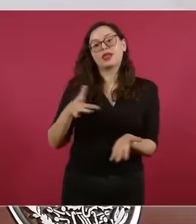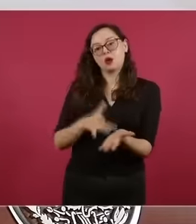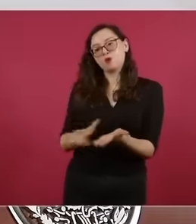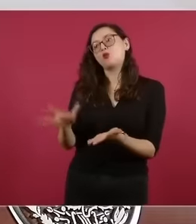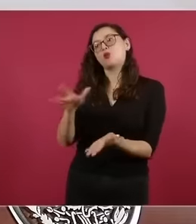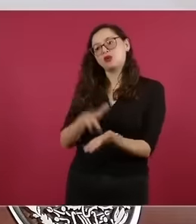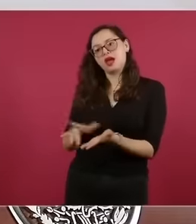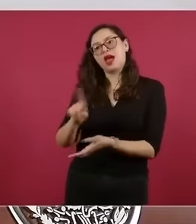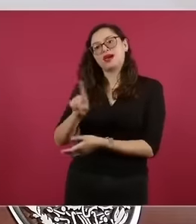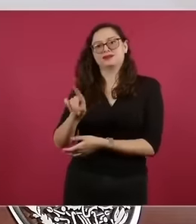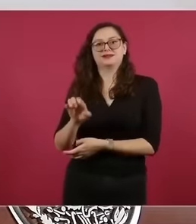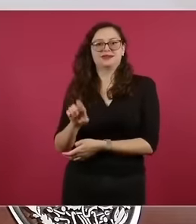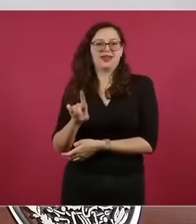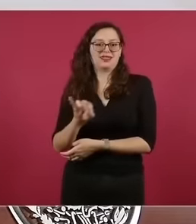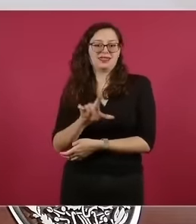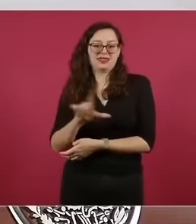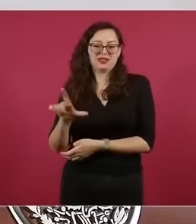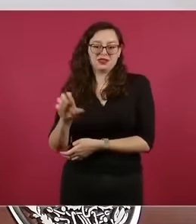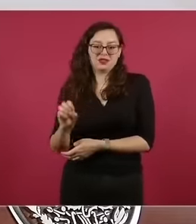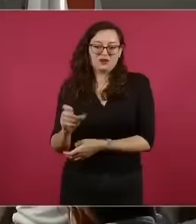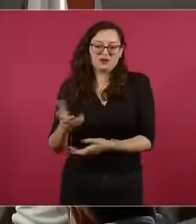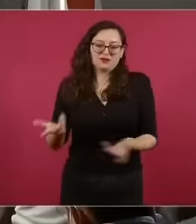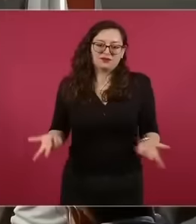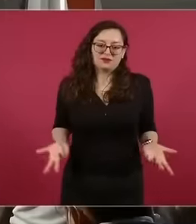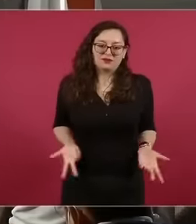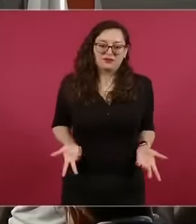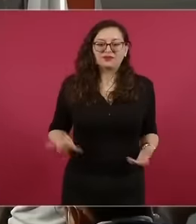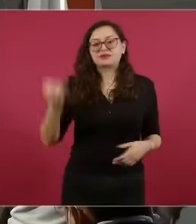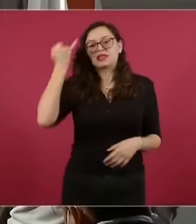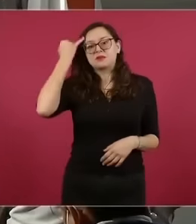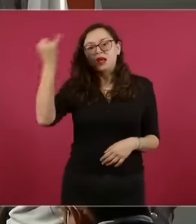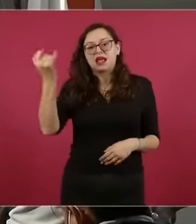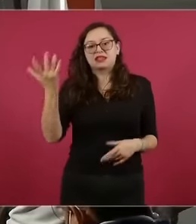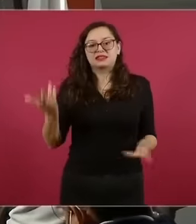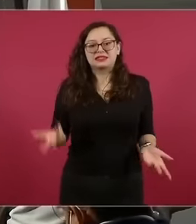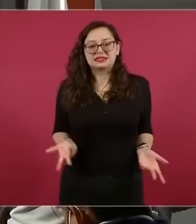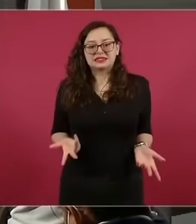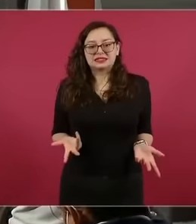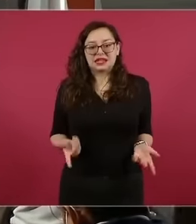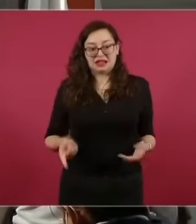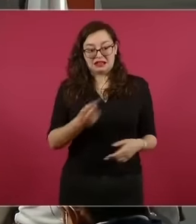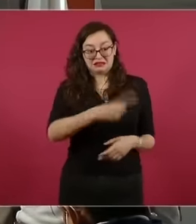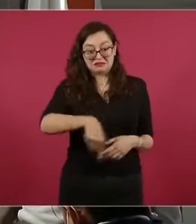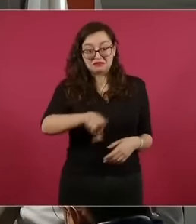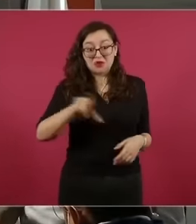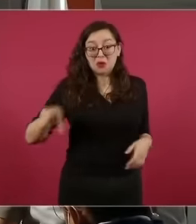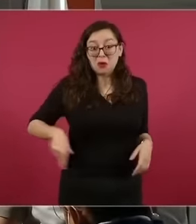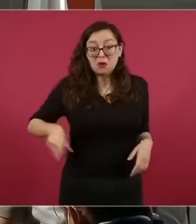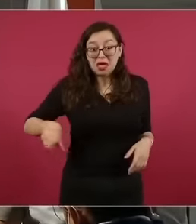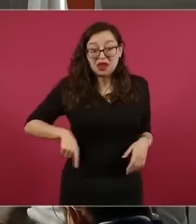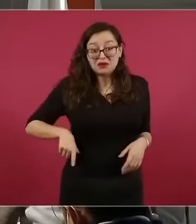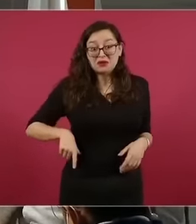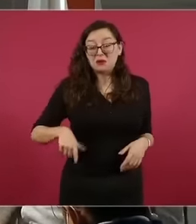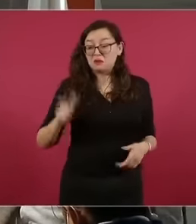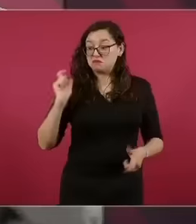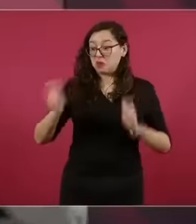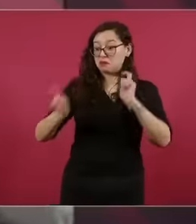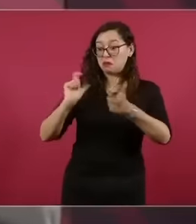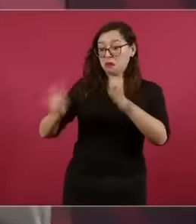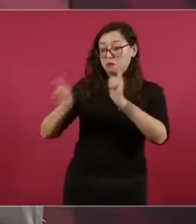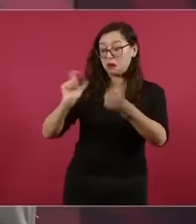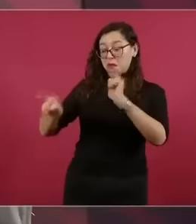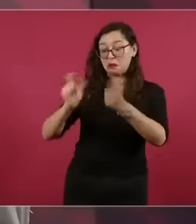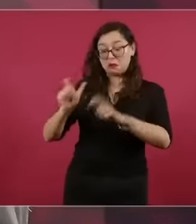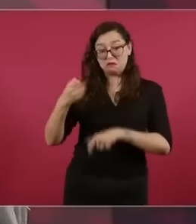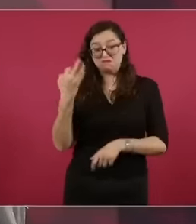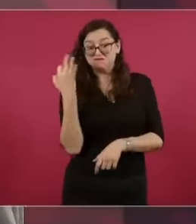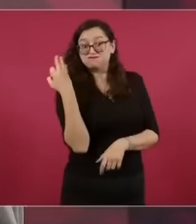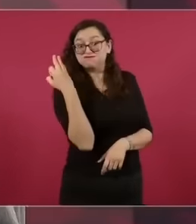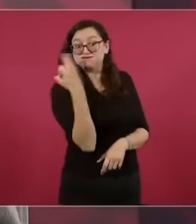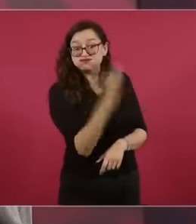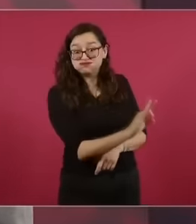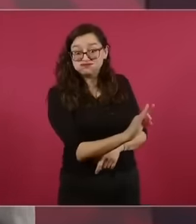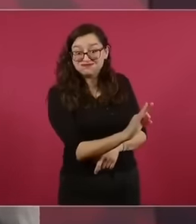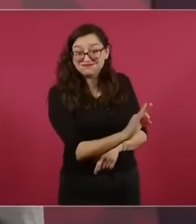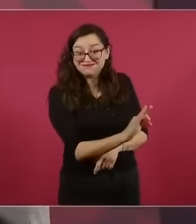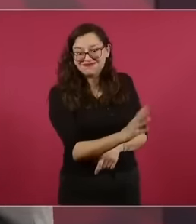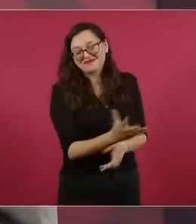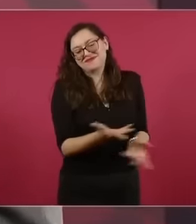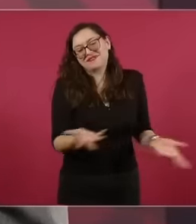with Cedillo then Imagine if those who gave so much to them were betrayed by this Who doesn't